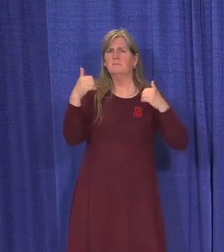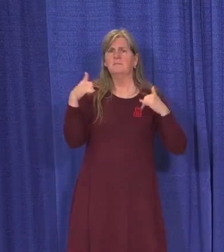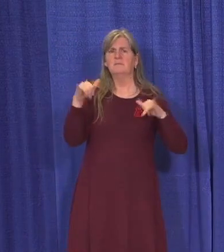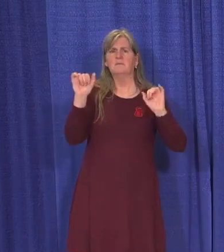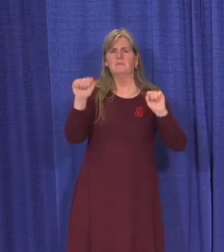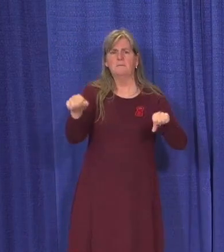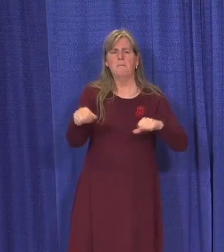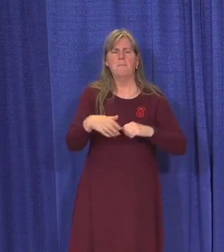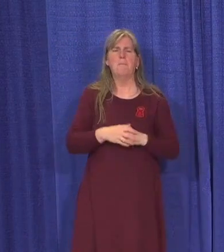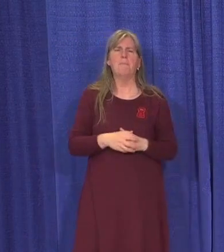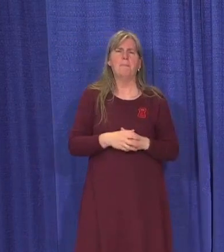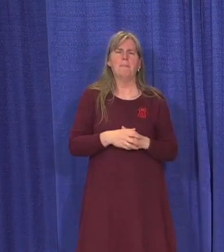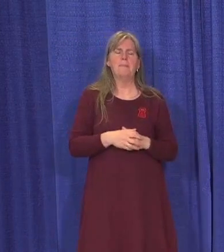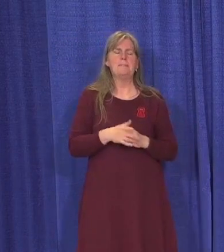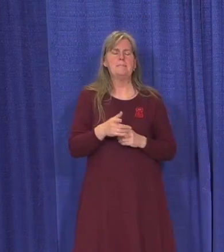first or second of zero not to